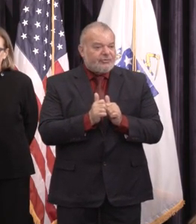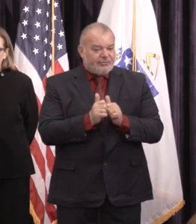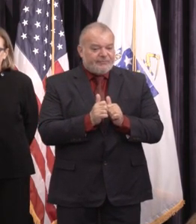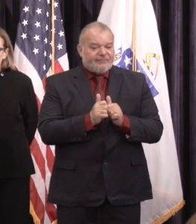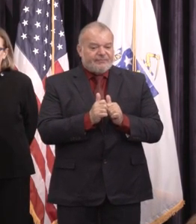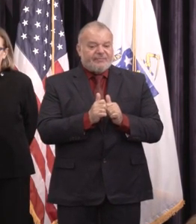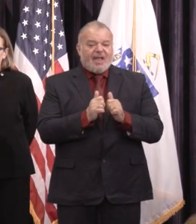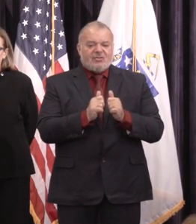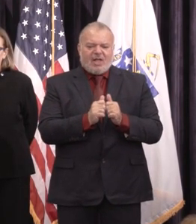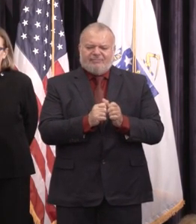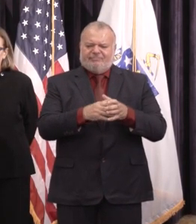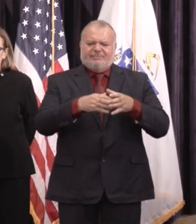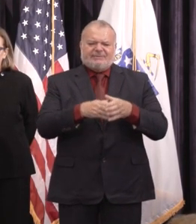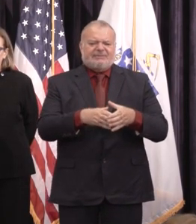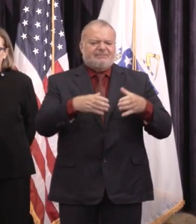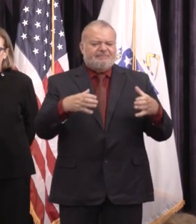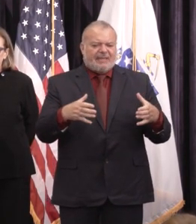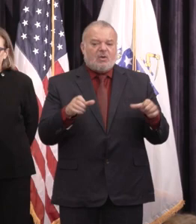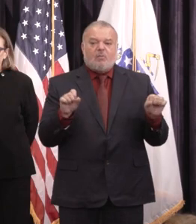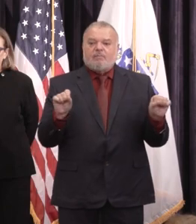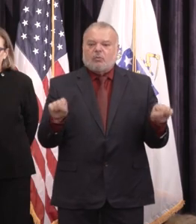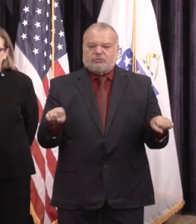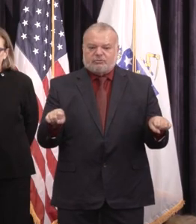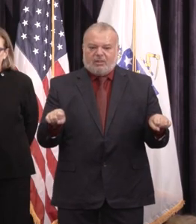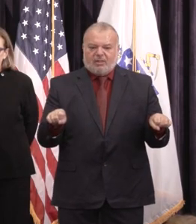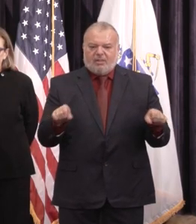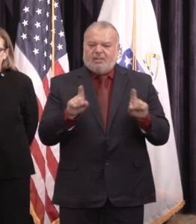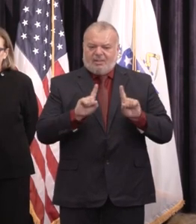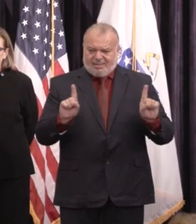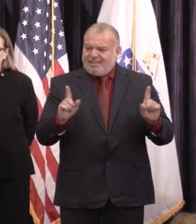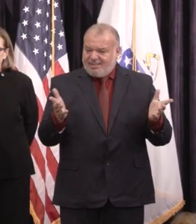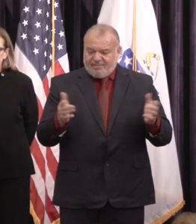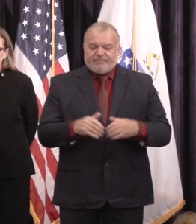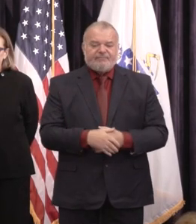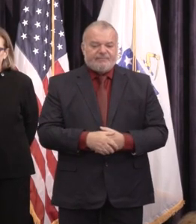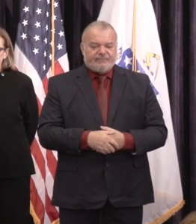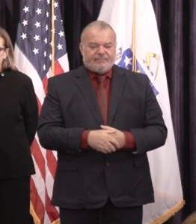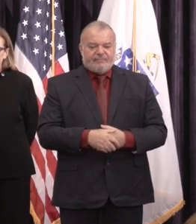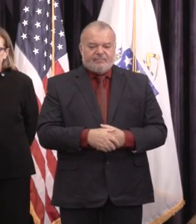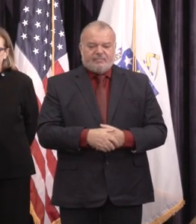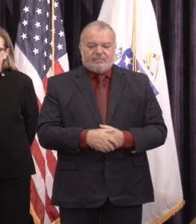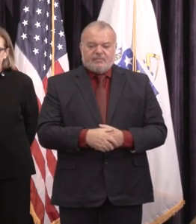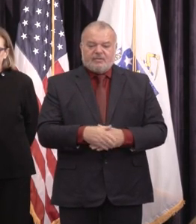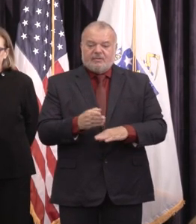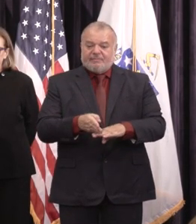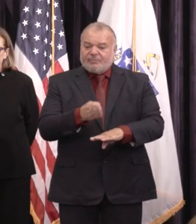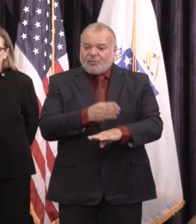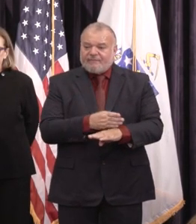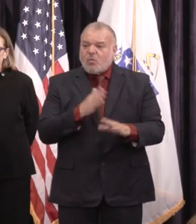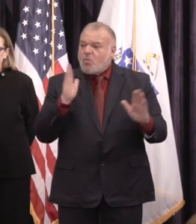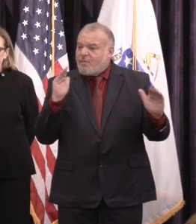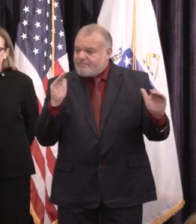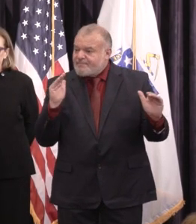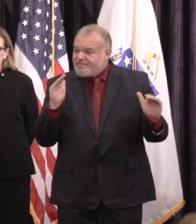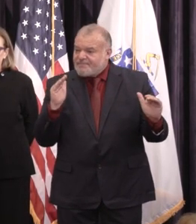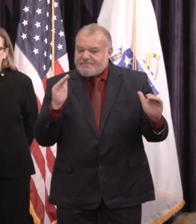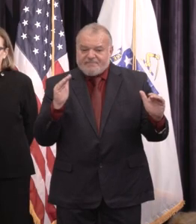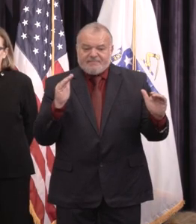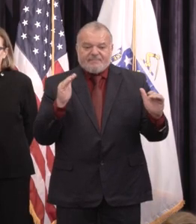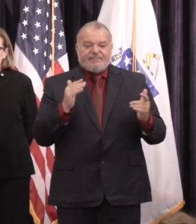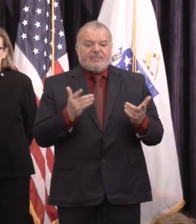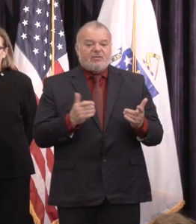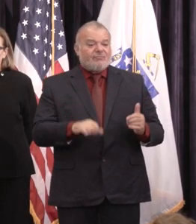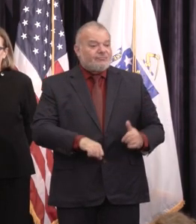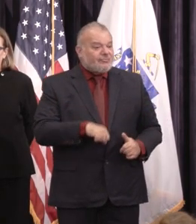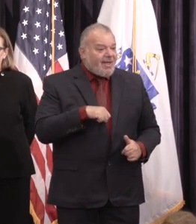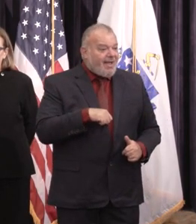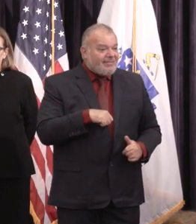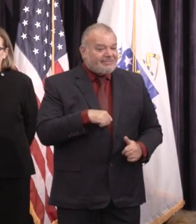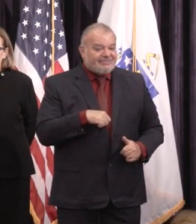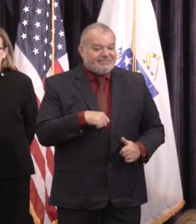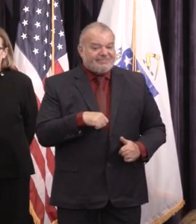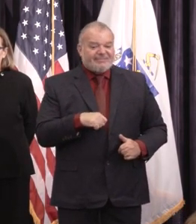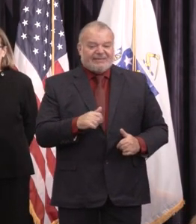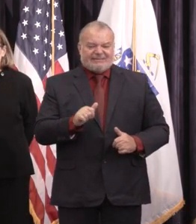disabilities. We expand hope. We expand pride. We expand self? determination and we expand voice in